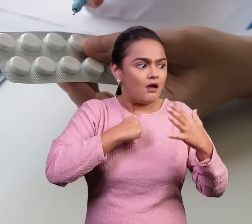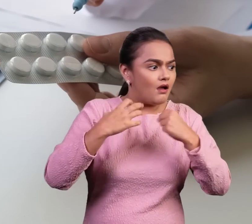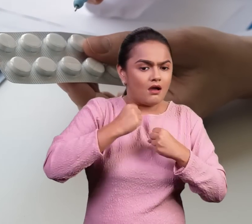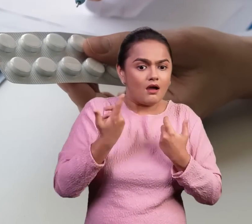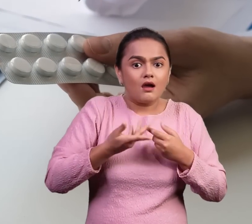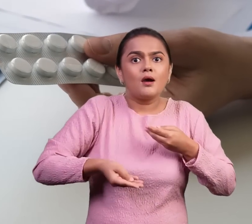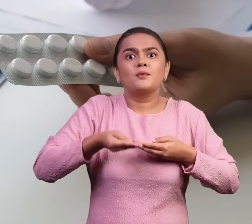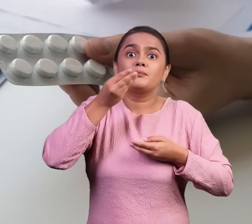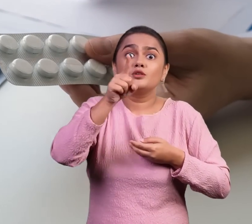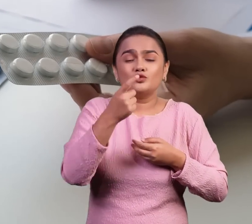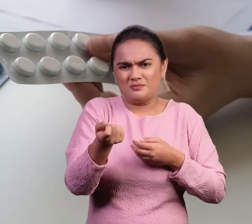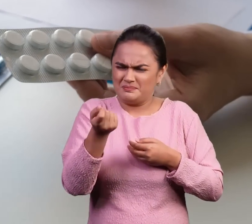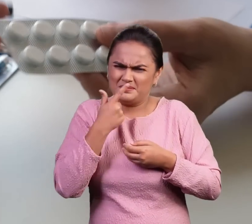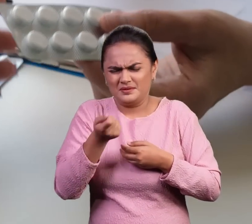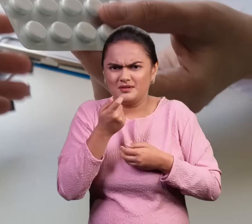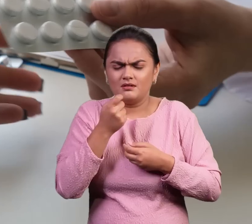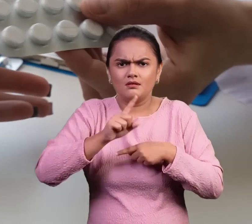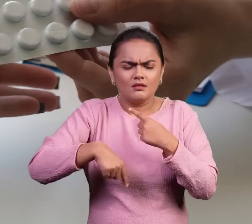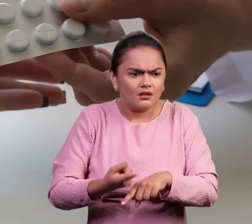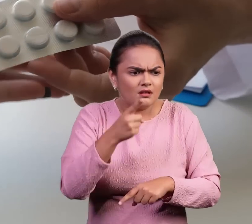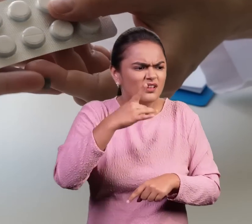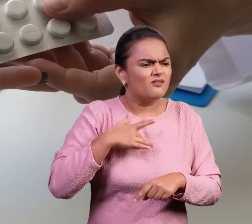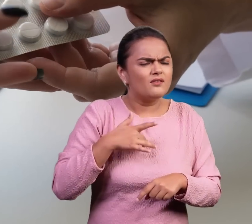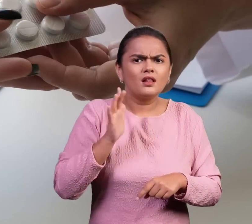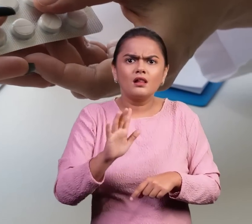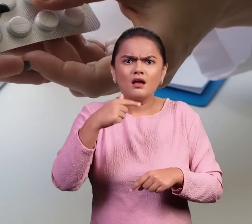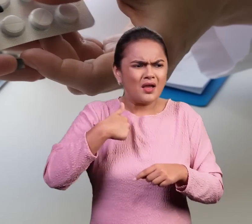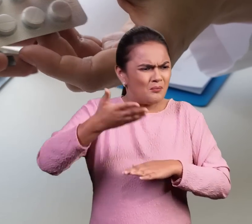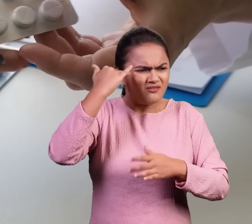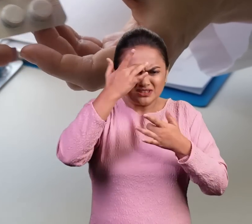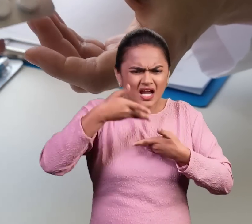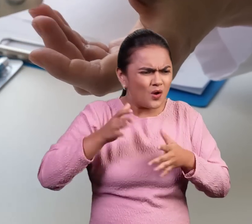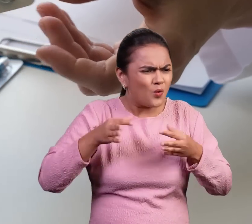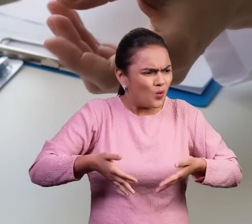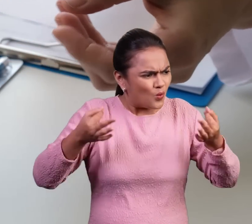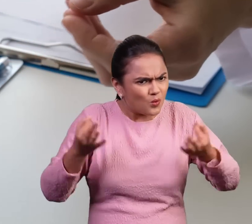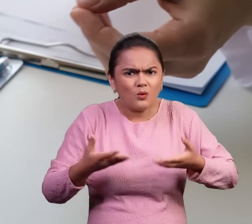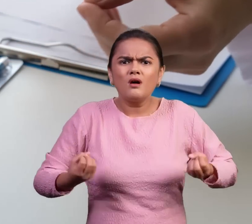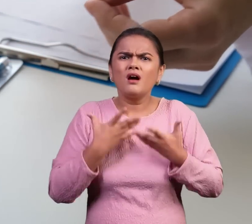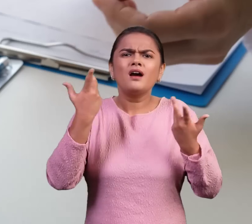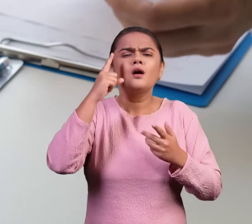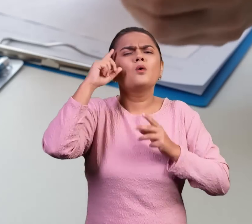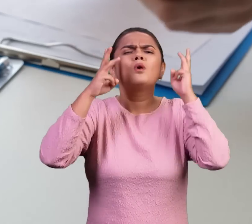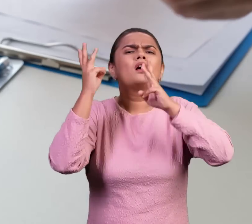After starting medication, you may experience some illness.